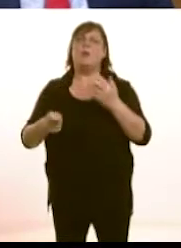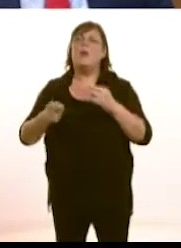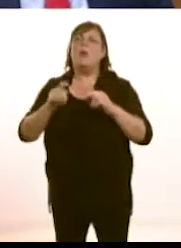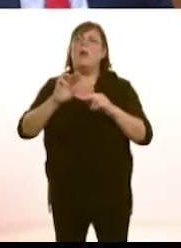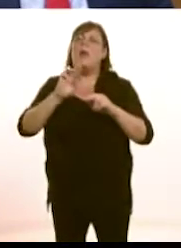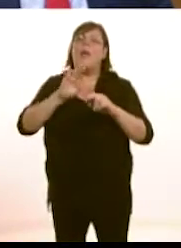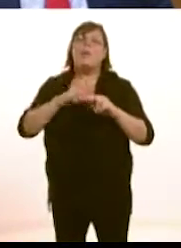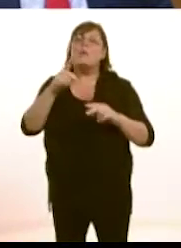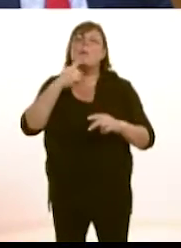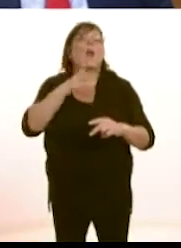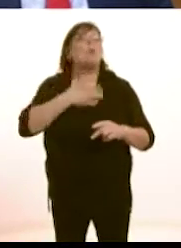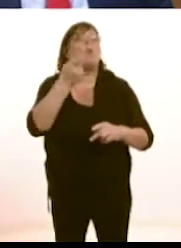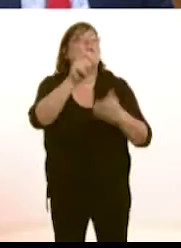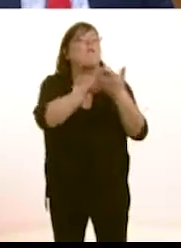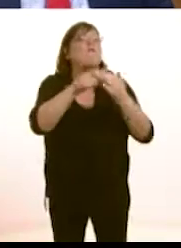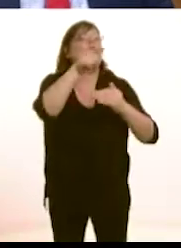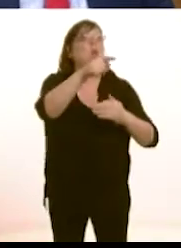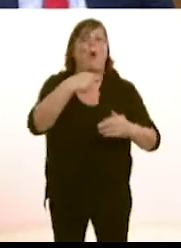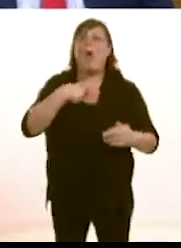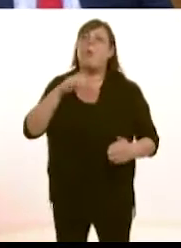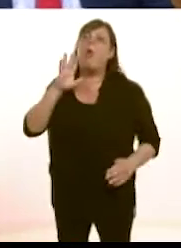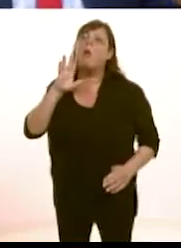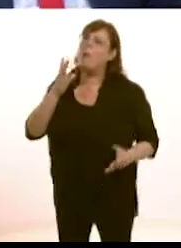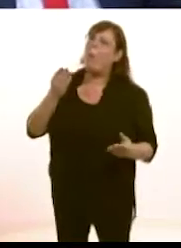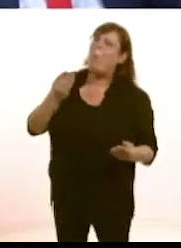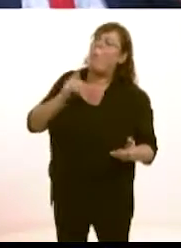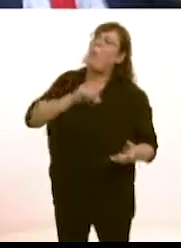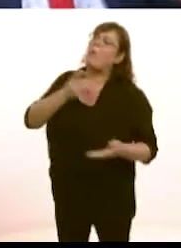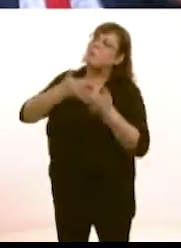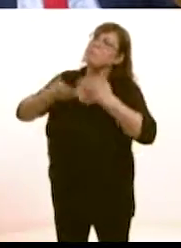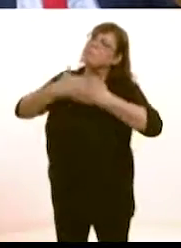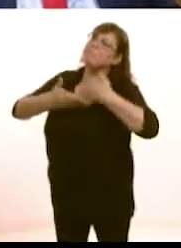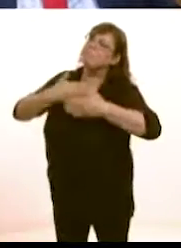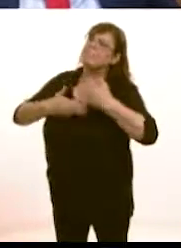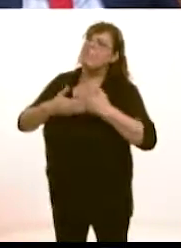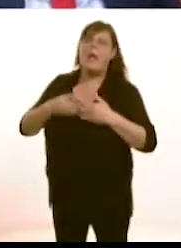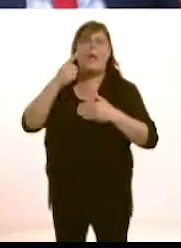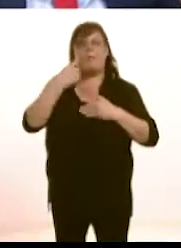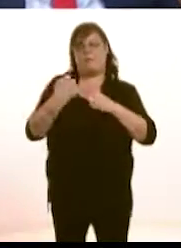Itís sad that weíve seen a decline, Iíd say since the mid 1990s, in voter participation,